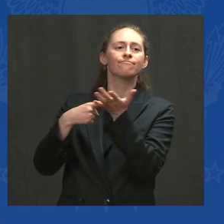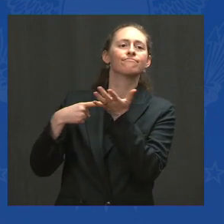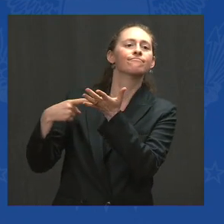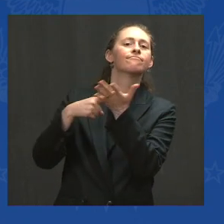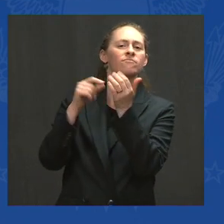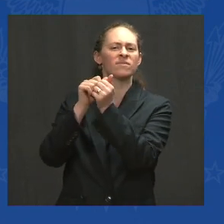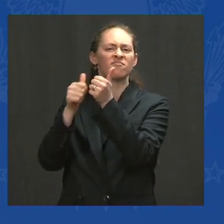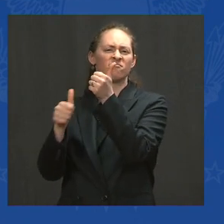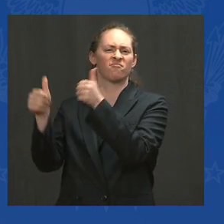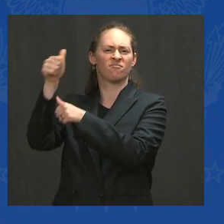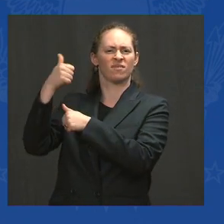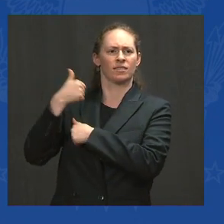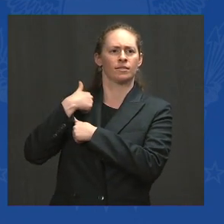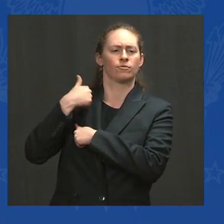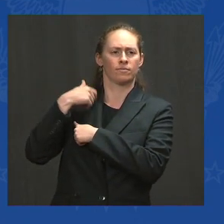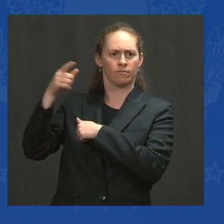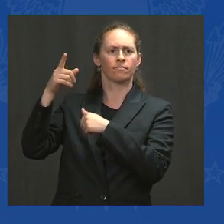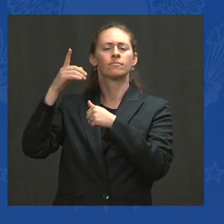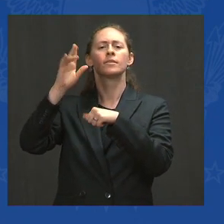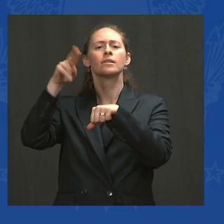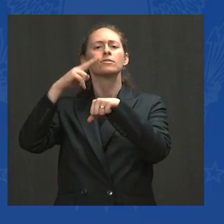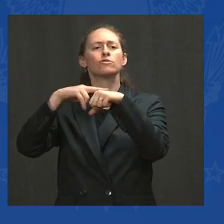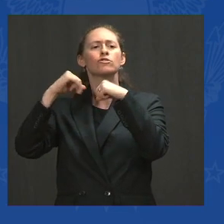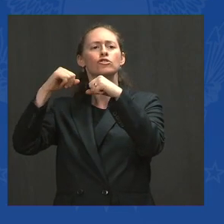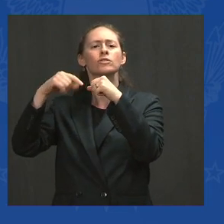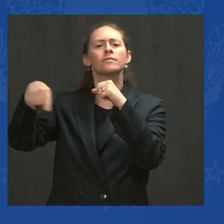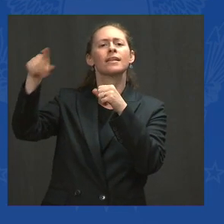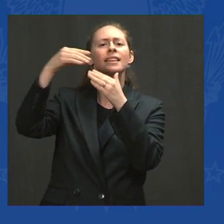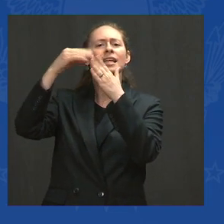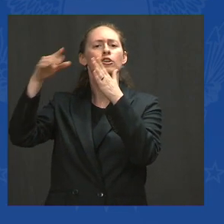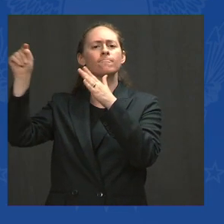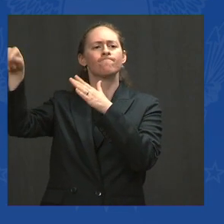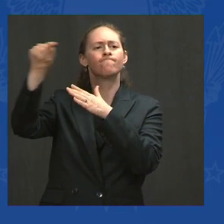on the status of the drawdown of U.S. forces and allied forces in Afghanistan.